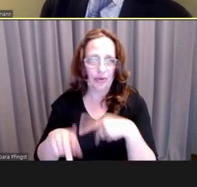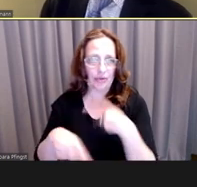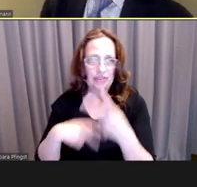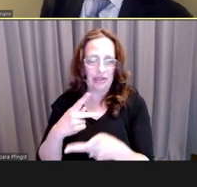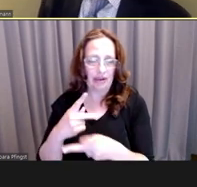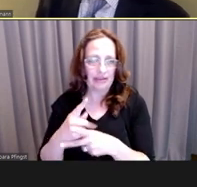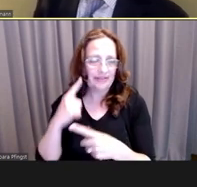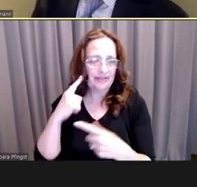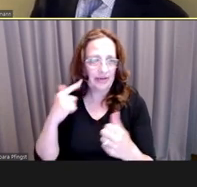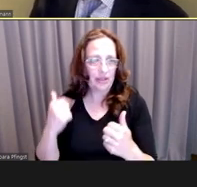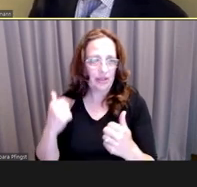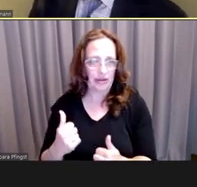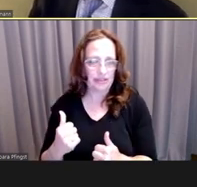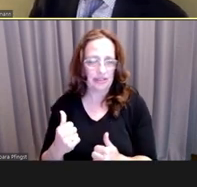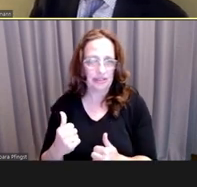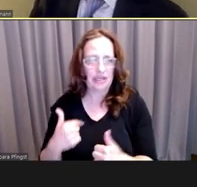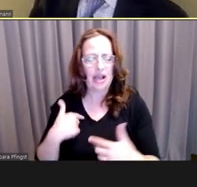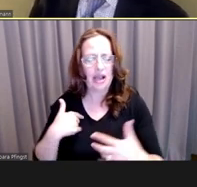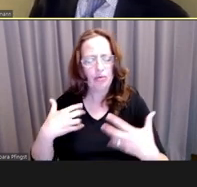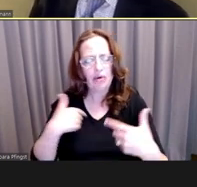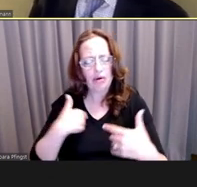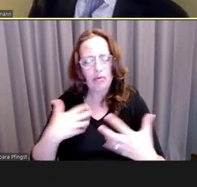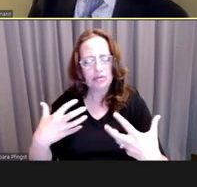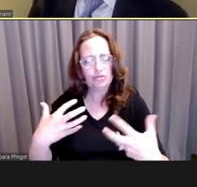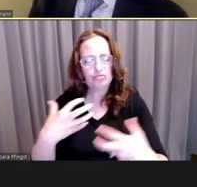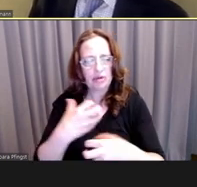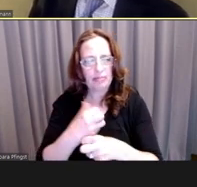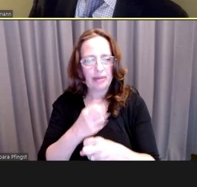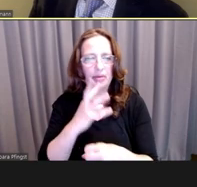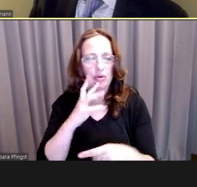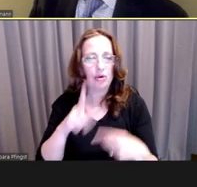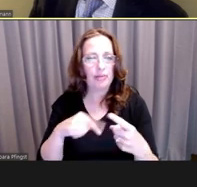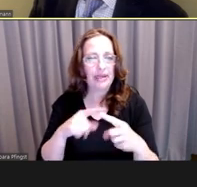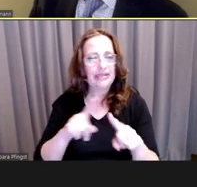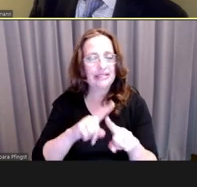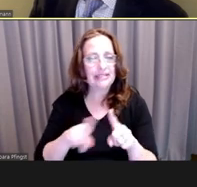So I want to try to wrap up just talking about other medical consultations that